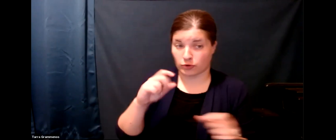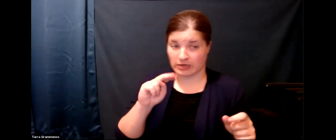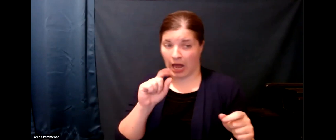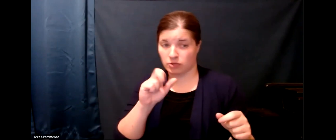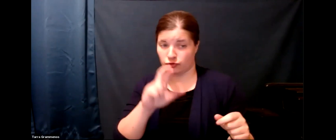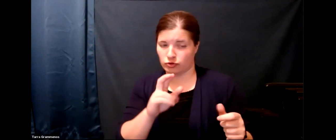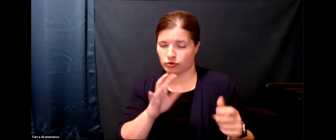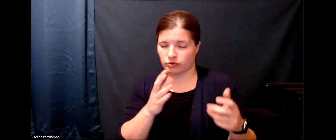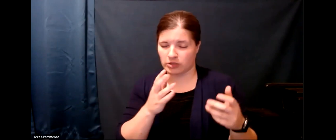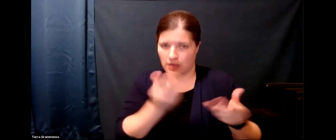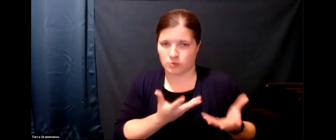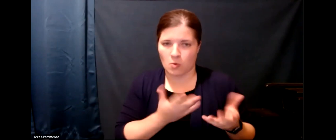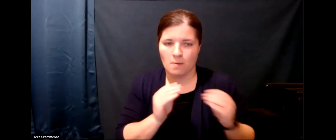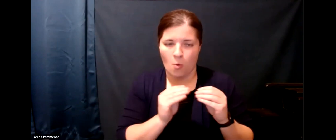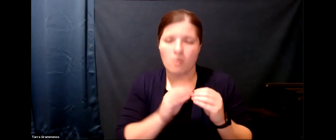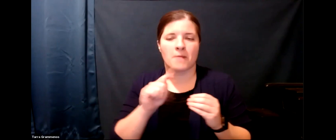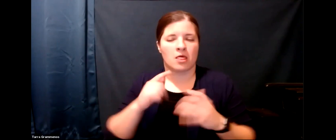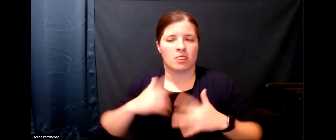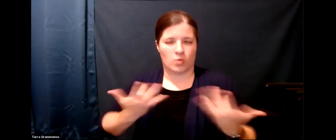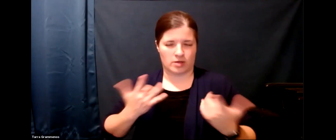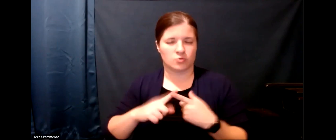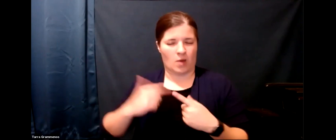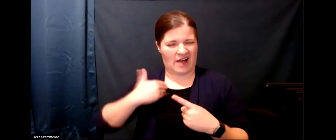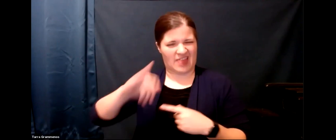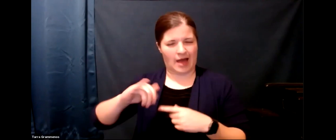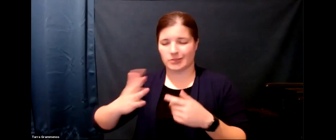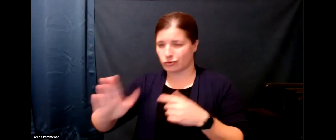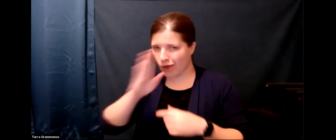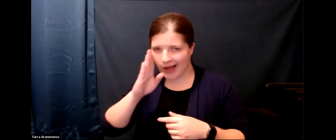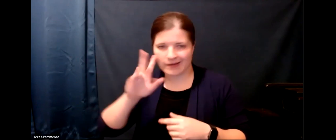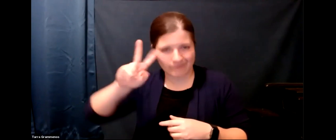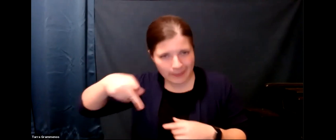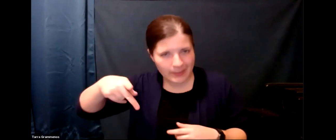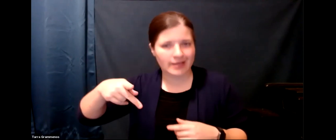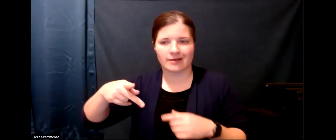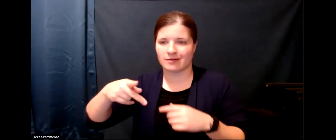But we are very excited to do this for the first time,